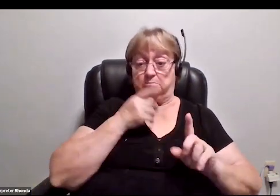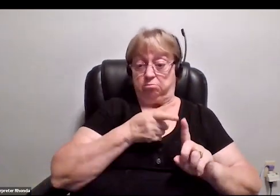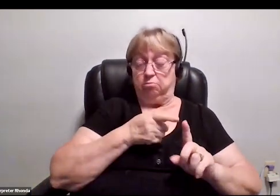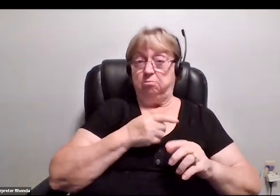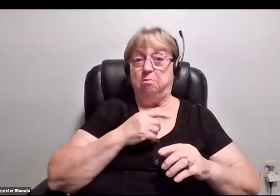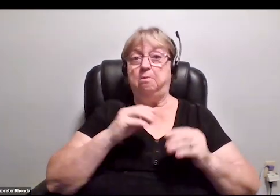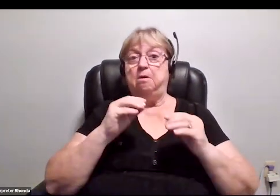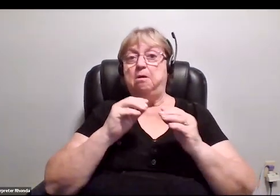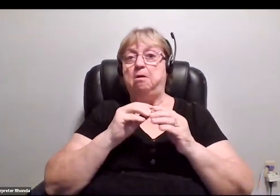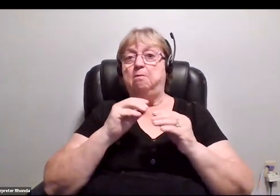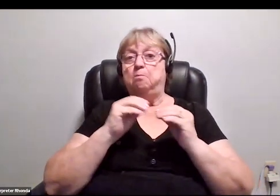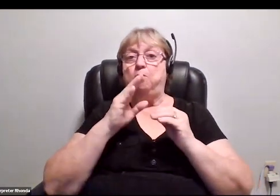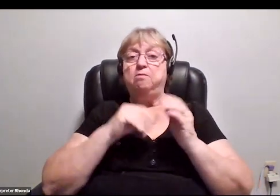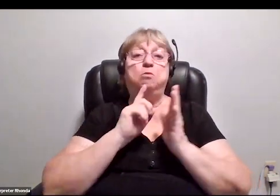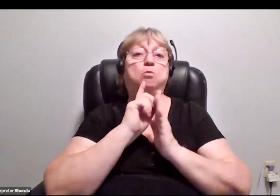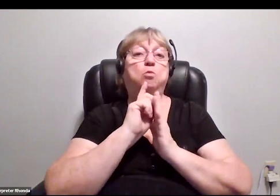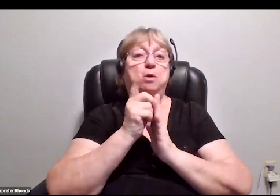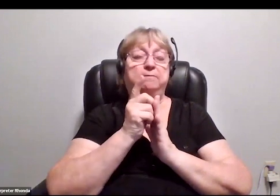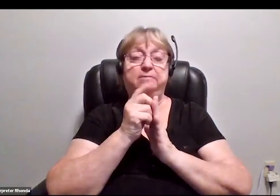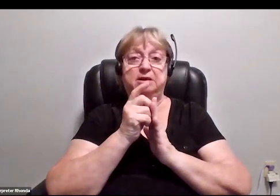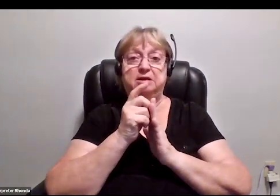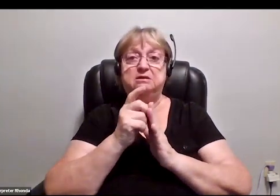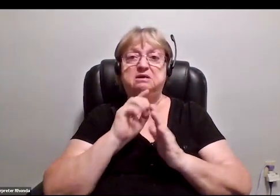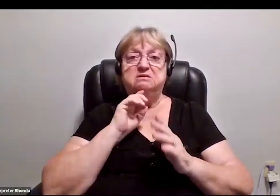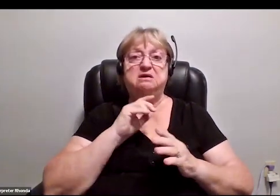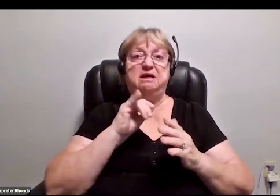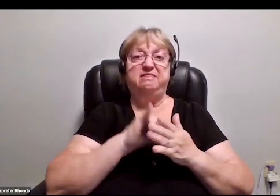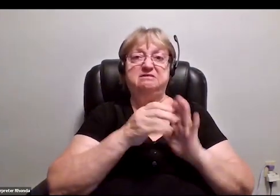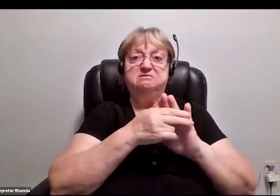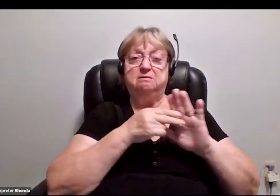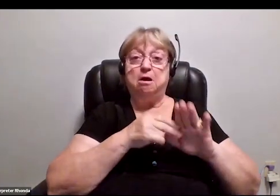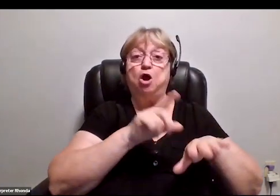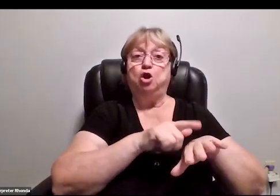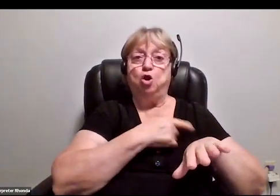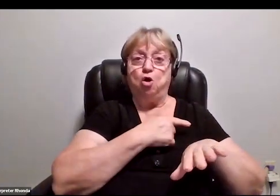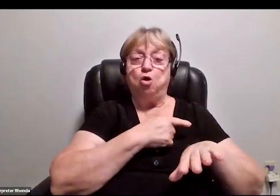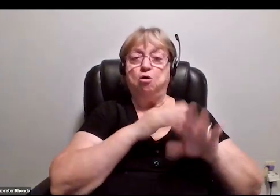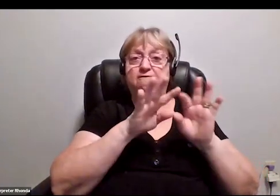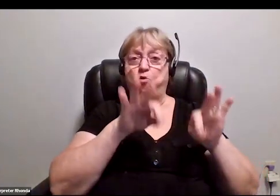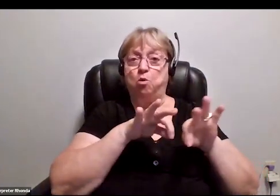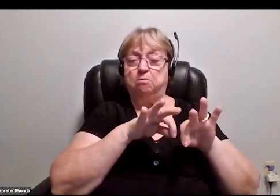the one-minute Shorts limit is categorized as long-form content.